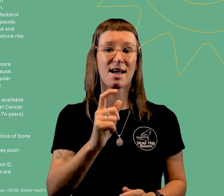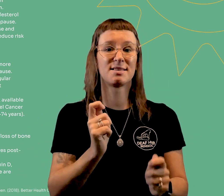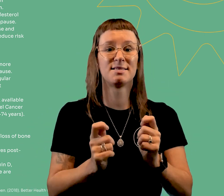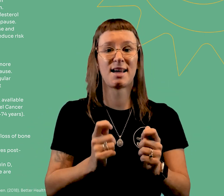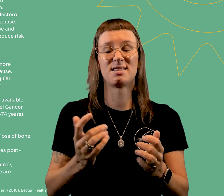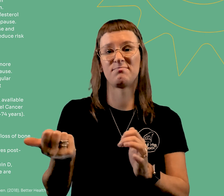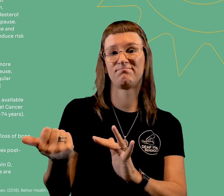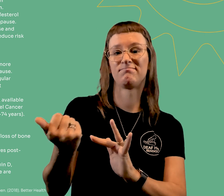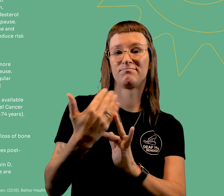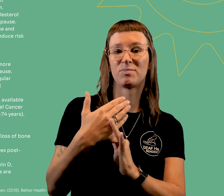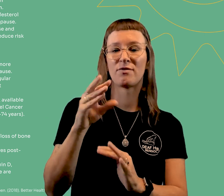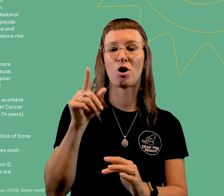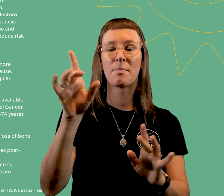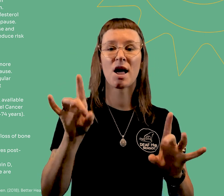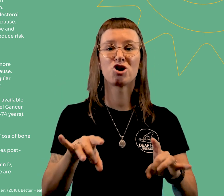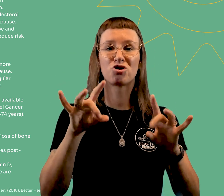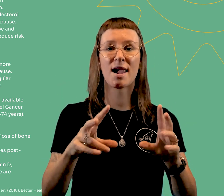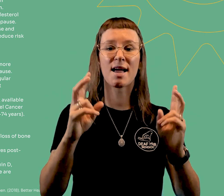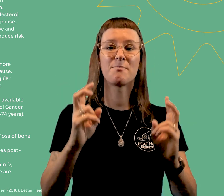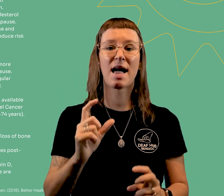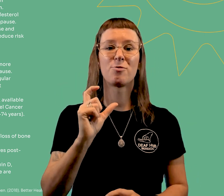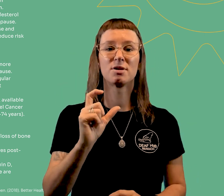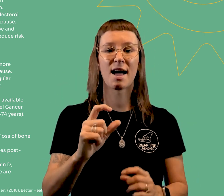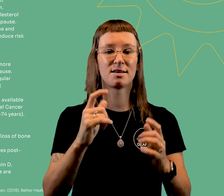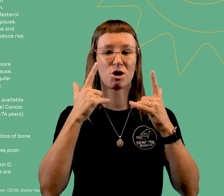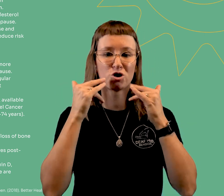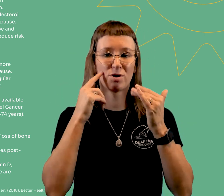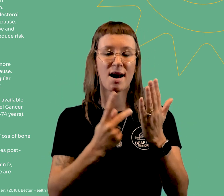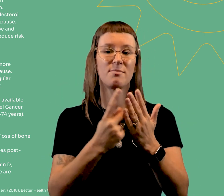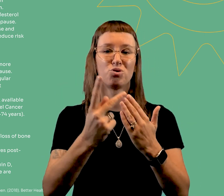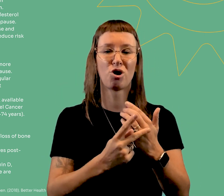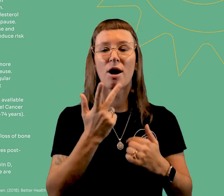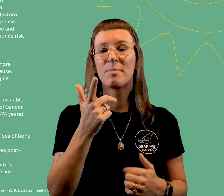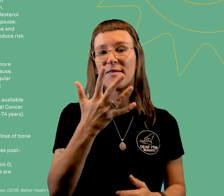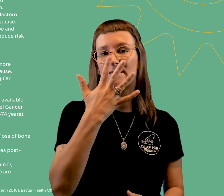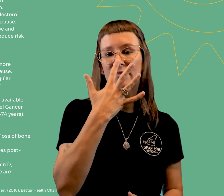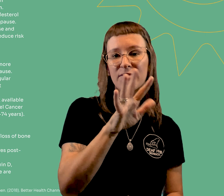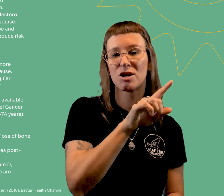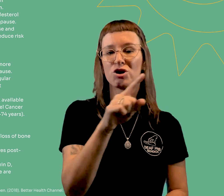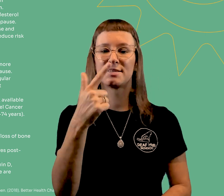Bowel Cancer Screening Program if you are between the ages of 50 and 74 years old.